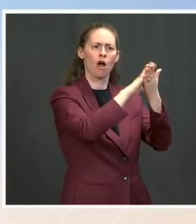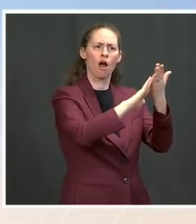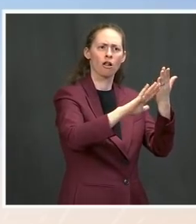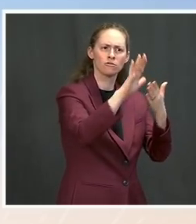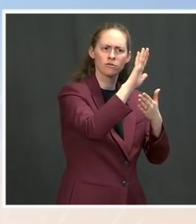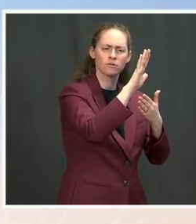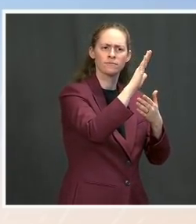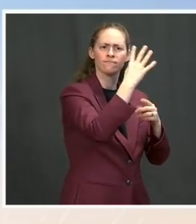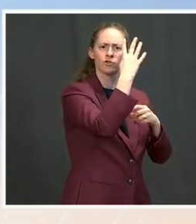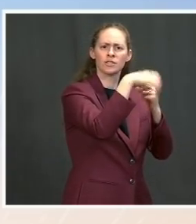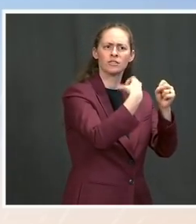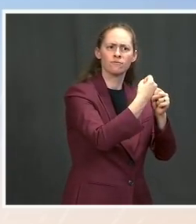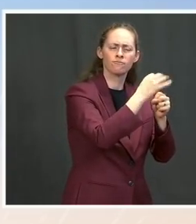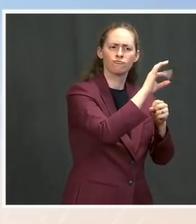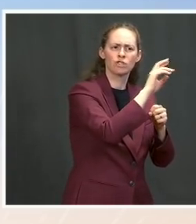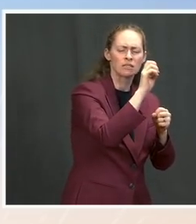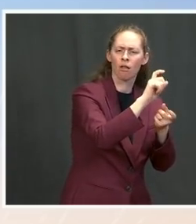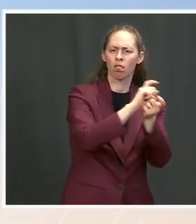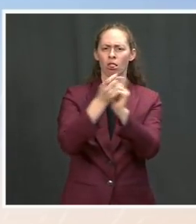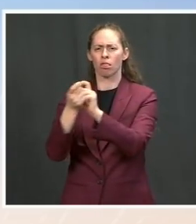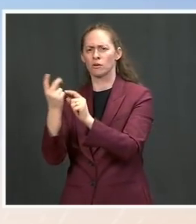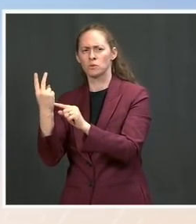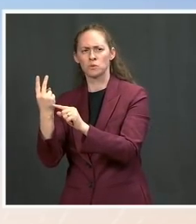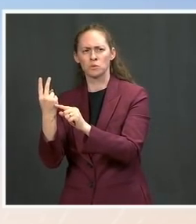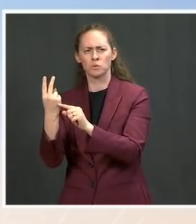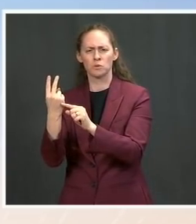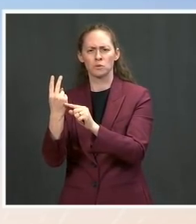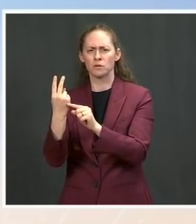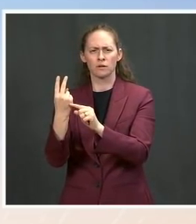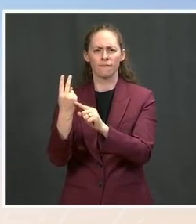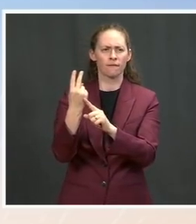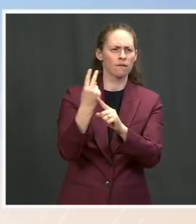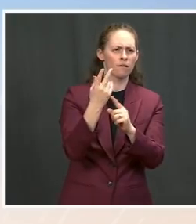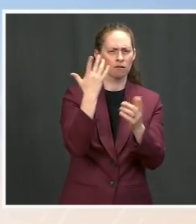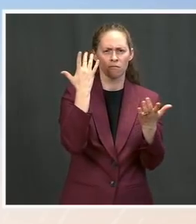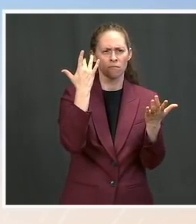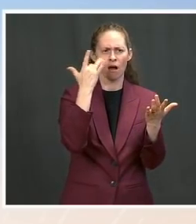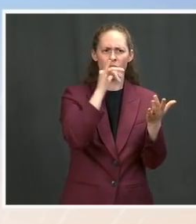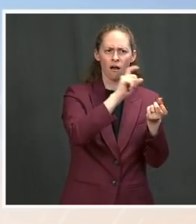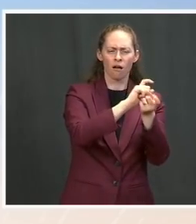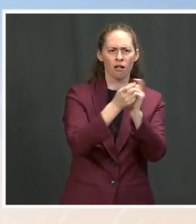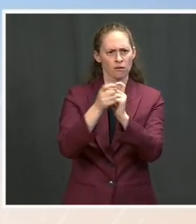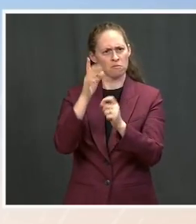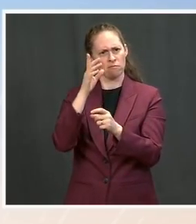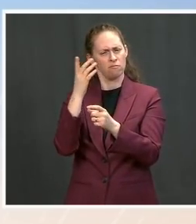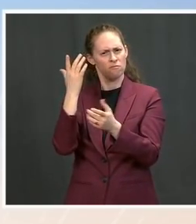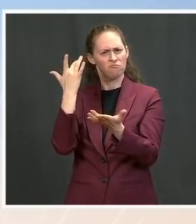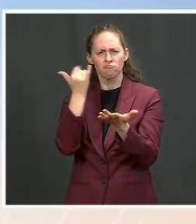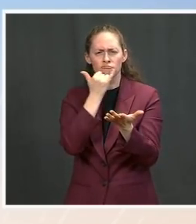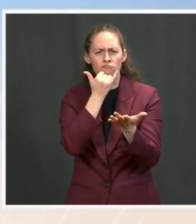and why was limited to just community colleges? Ms. Psaki: Well, let me first say: While the American Families Plan